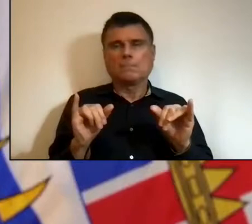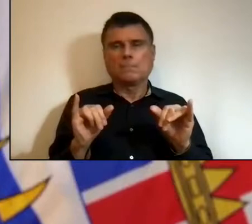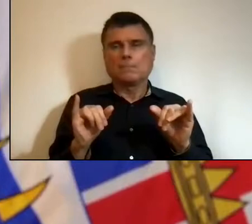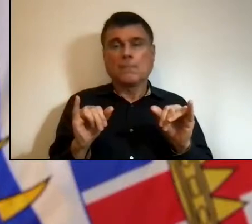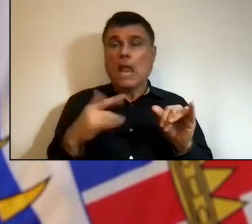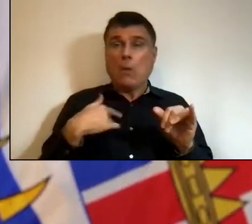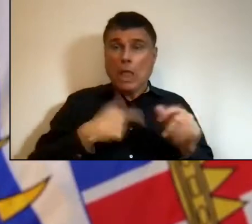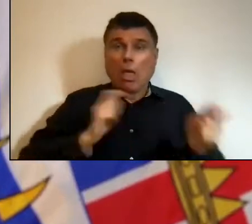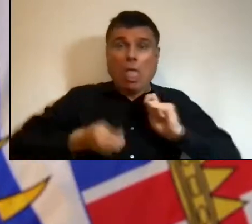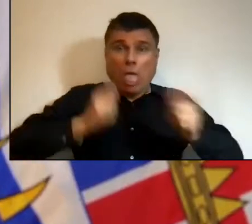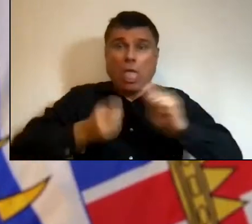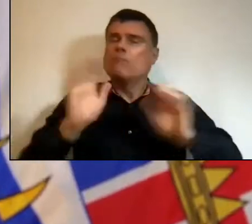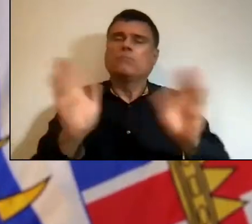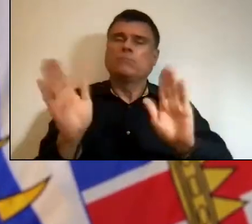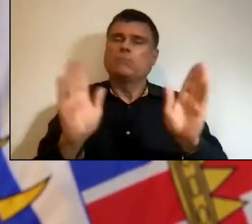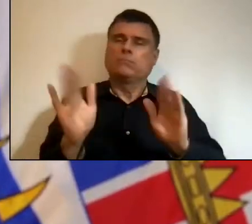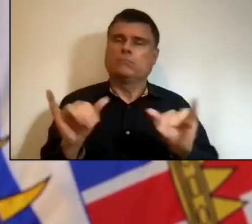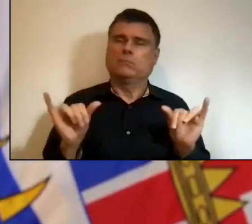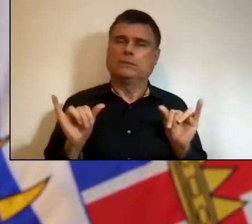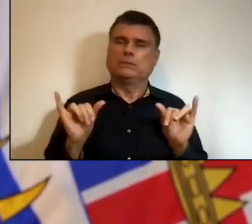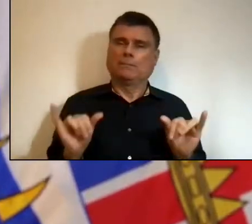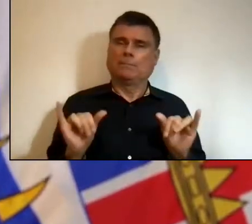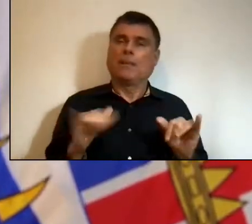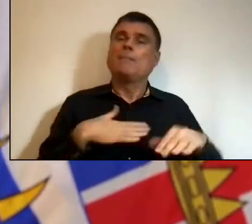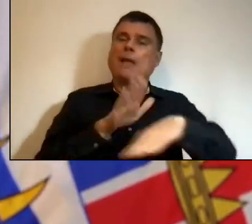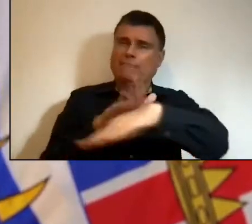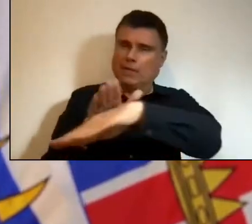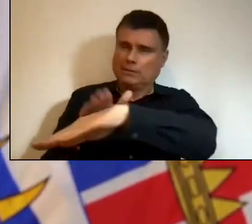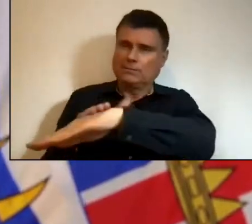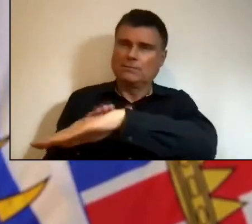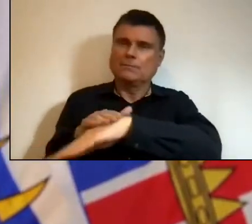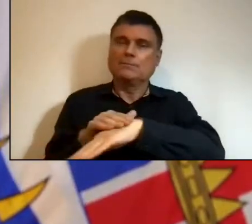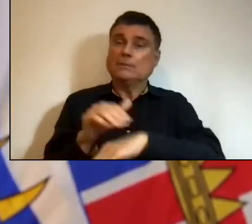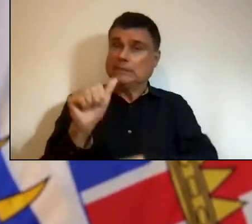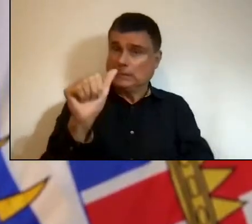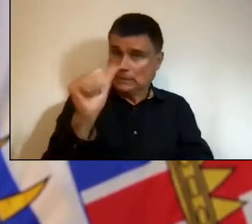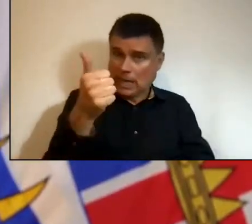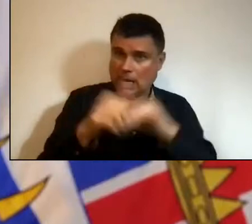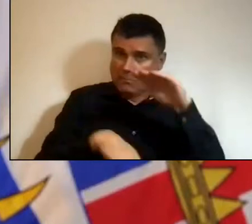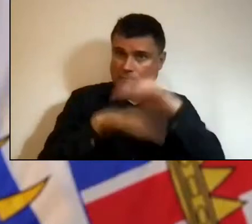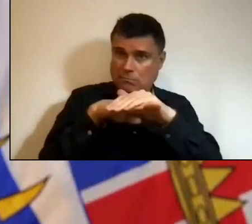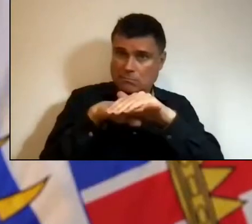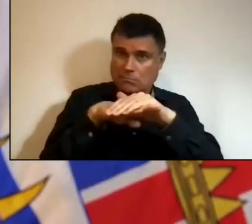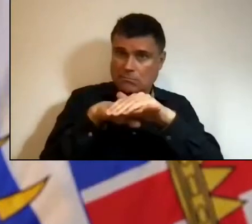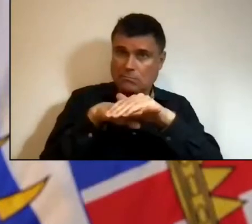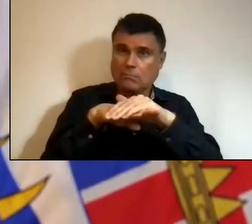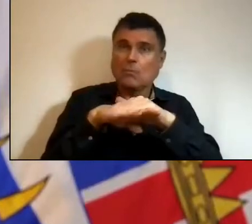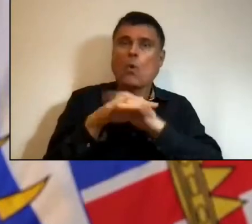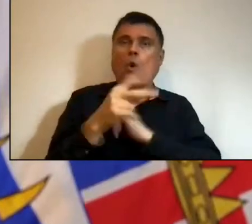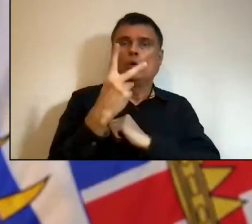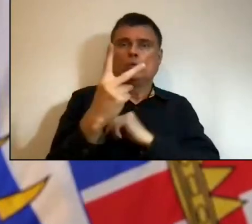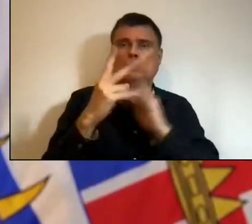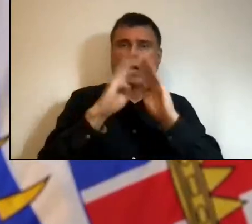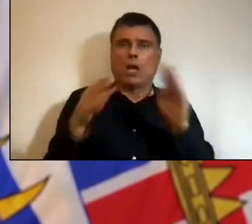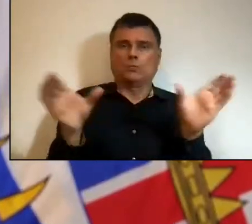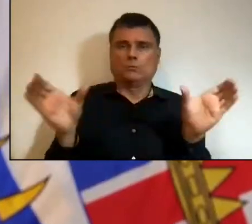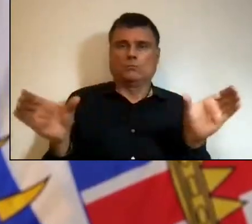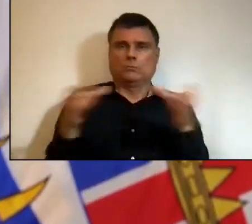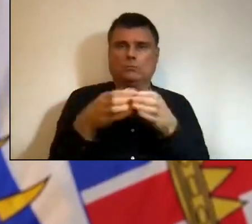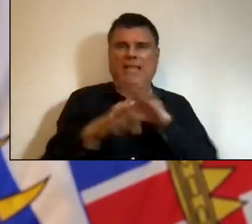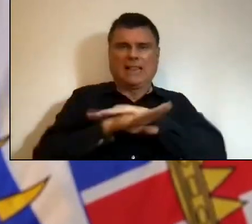absolute. Maximum That's to give